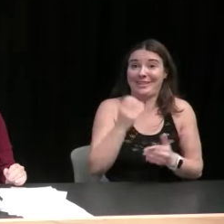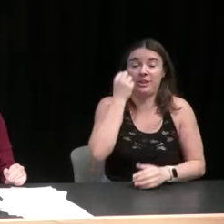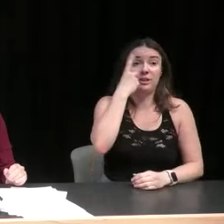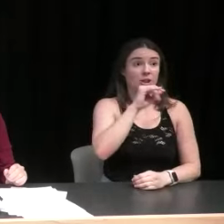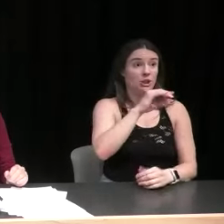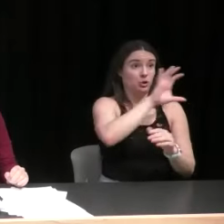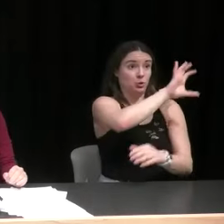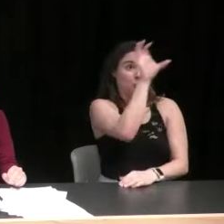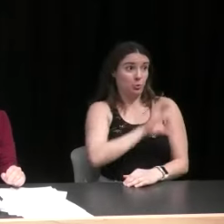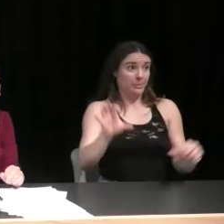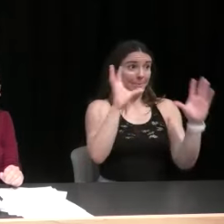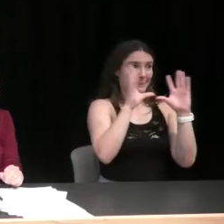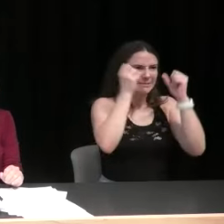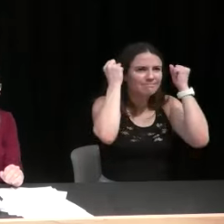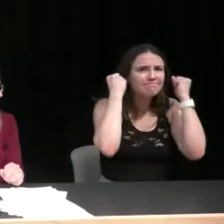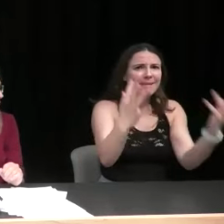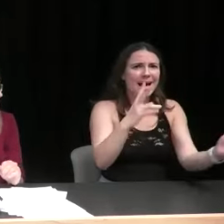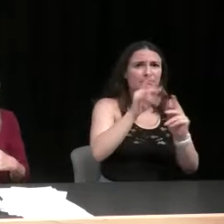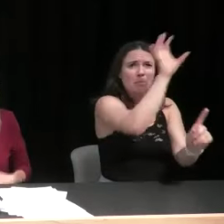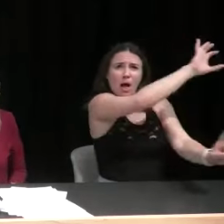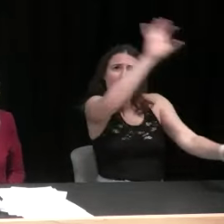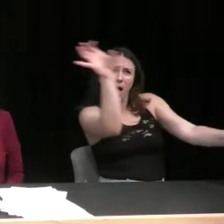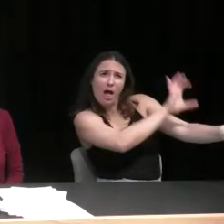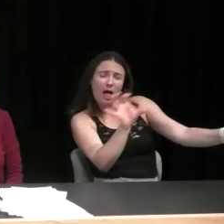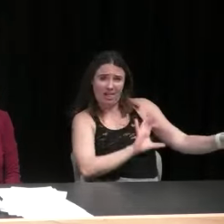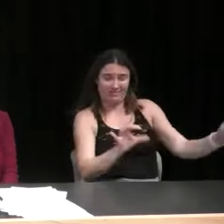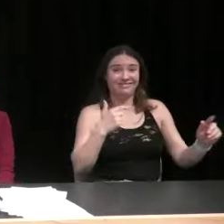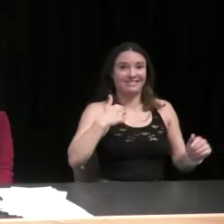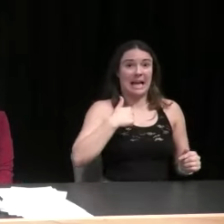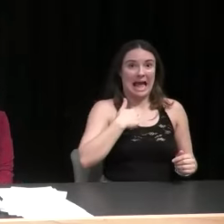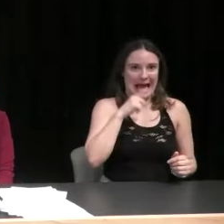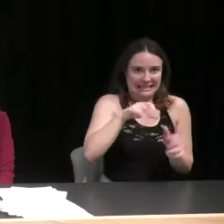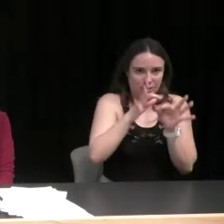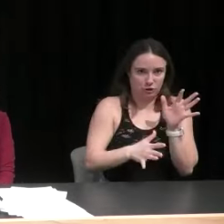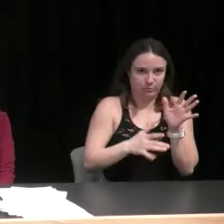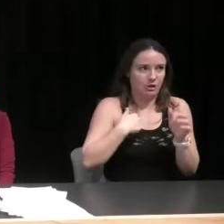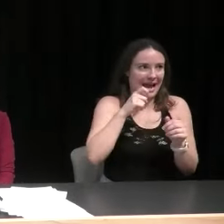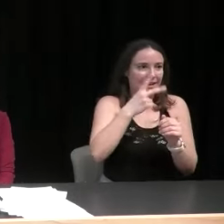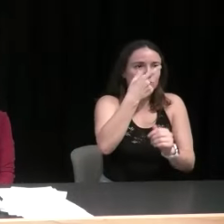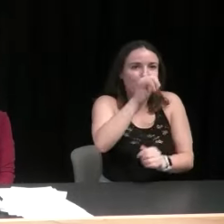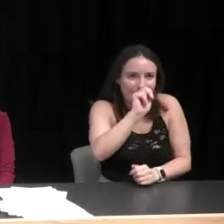the faces of your boss or your boss's boss or your boss's boss's boss or any of the administrators um